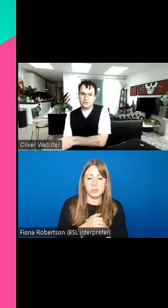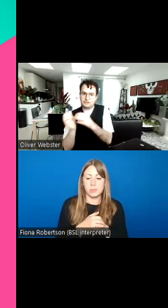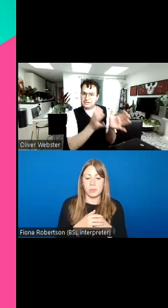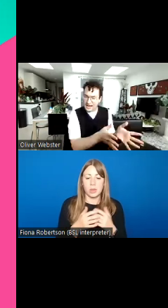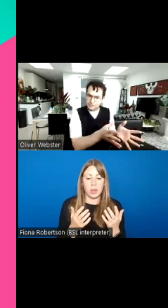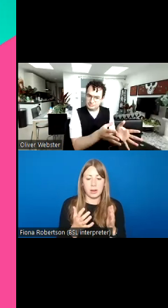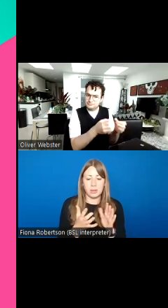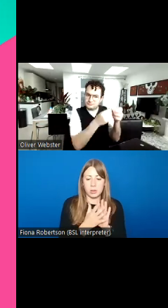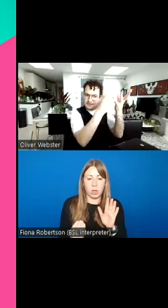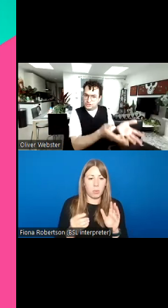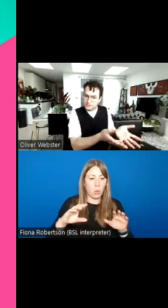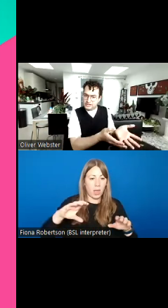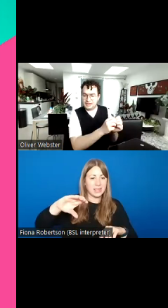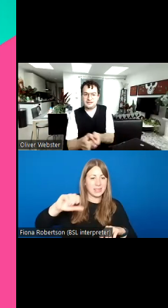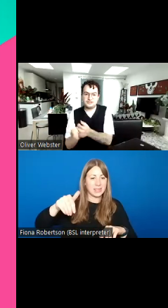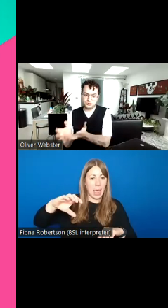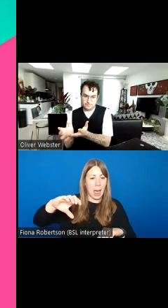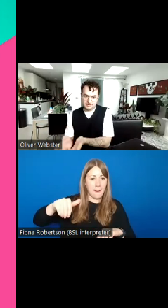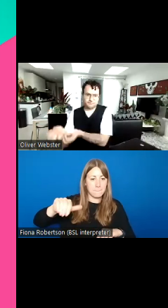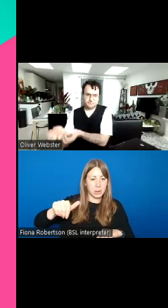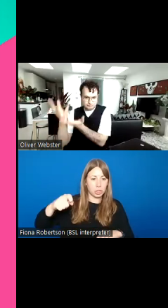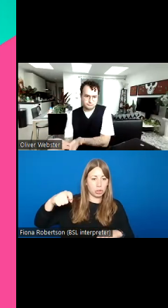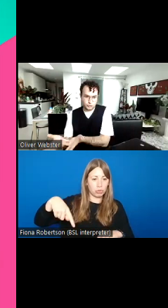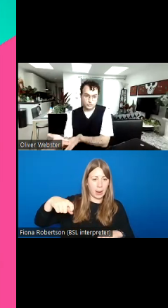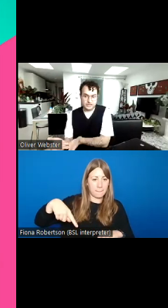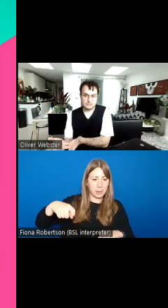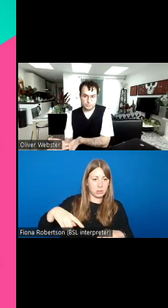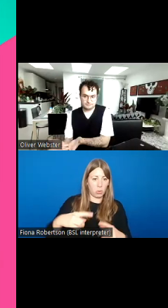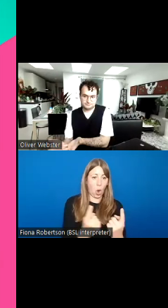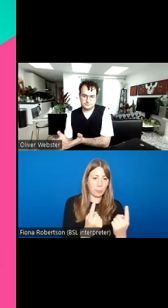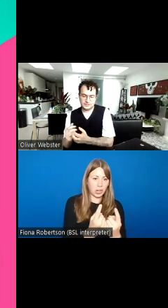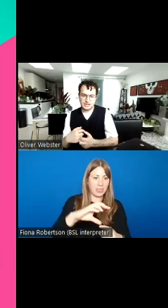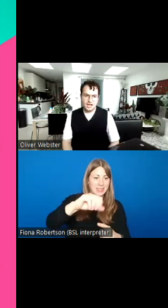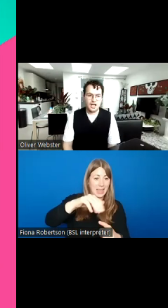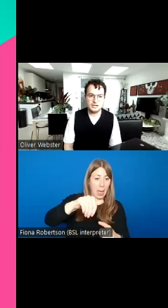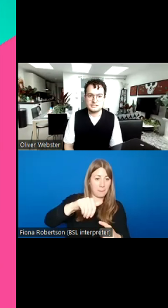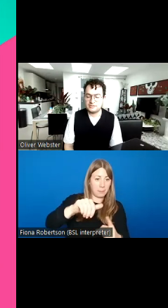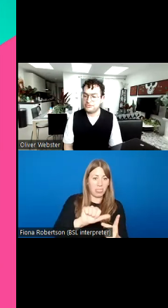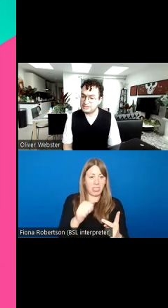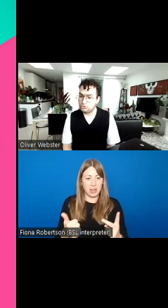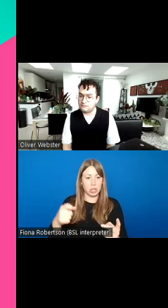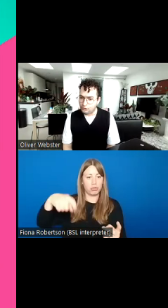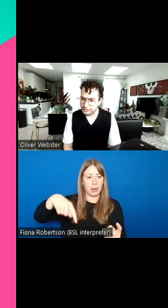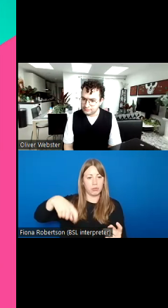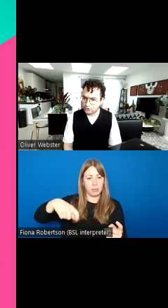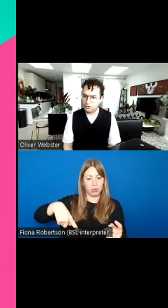You've got tap, the thing doing it, and dripping, the thing that it's doing. Some things to avoid.